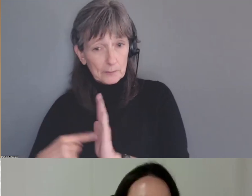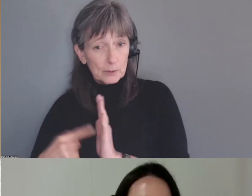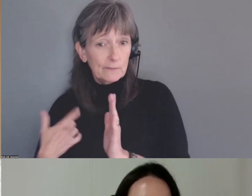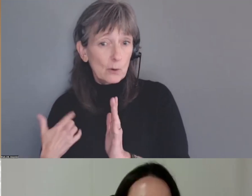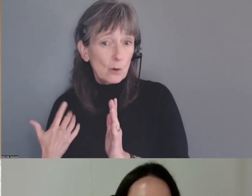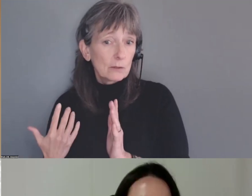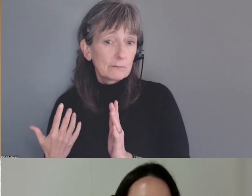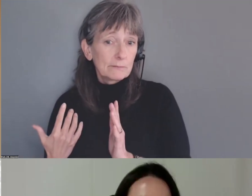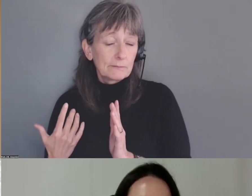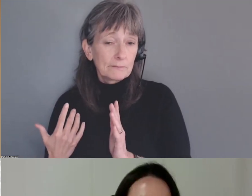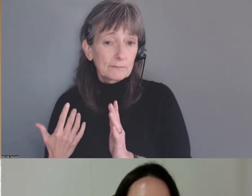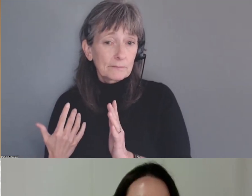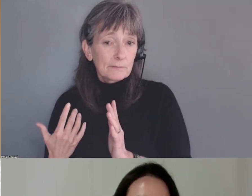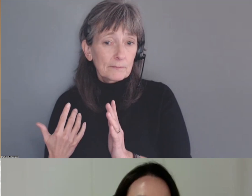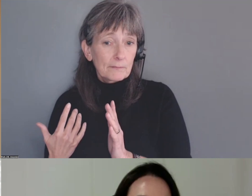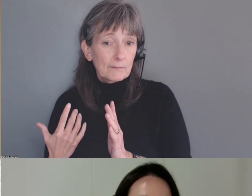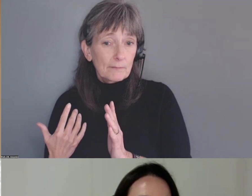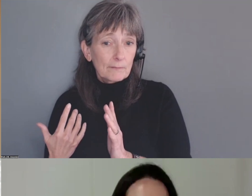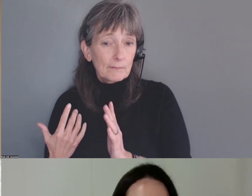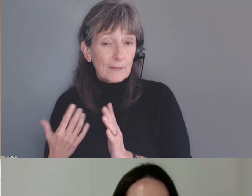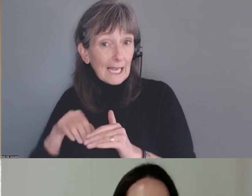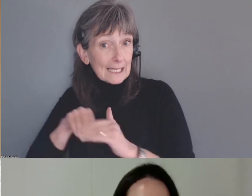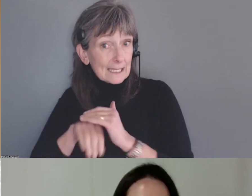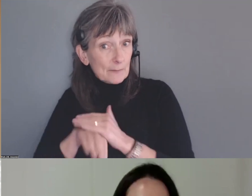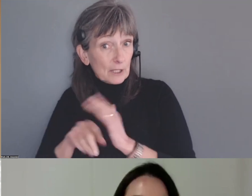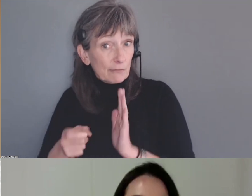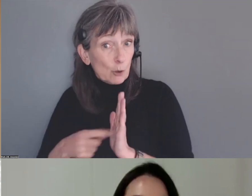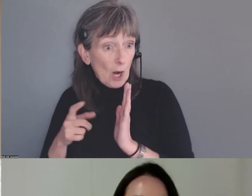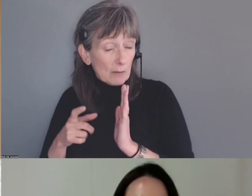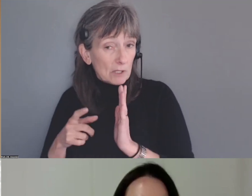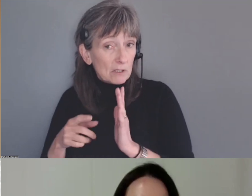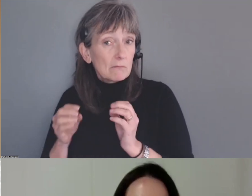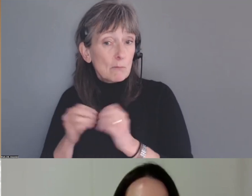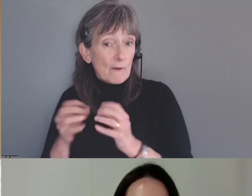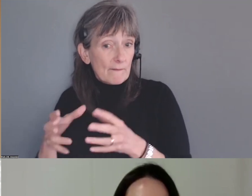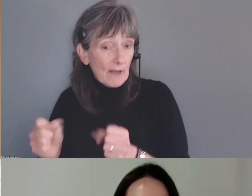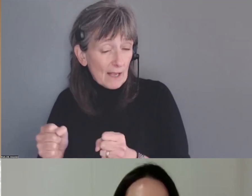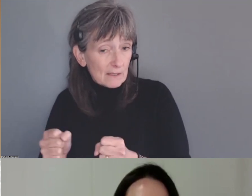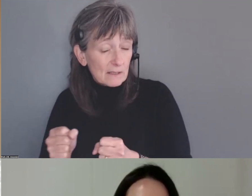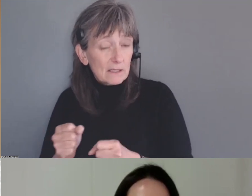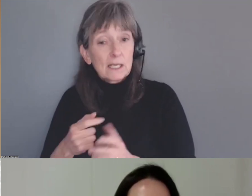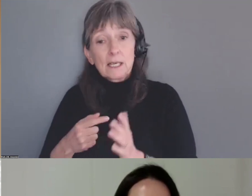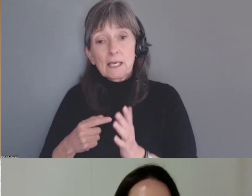the requirements around accessibility. So, for example, generating alt text for images,